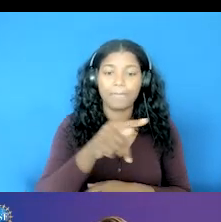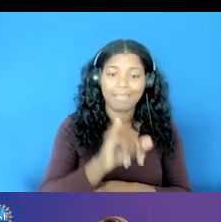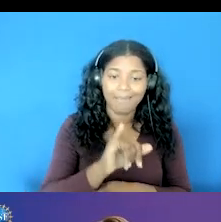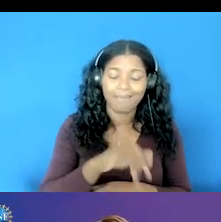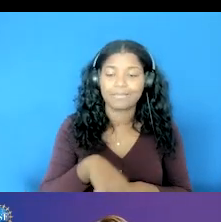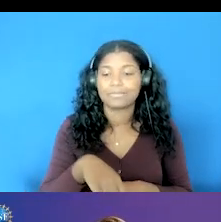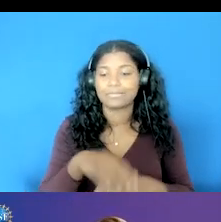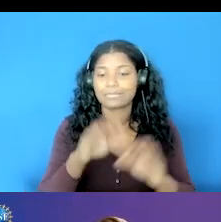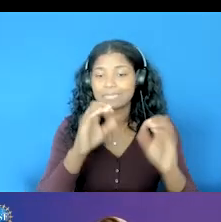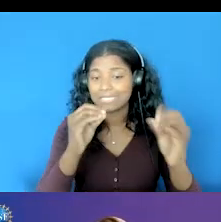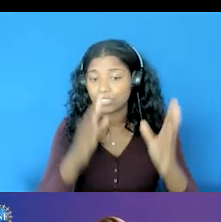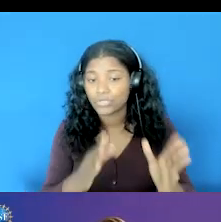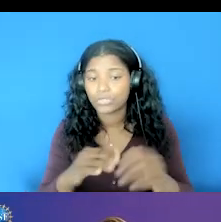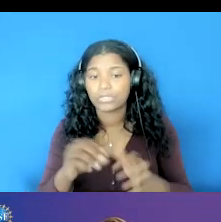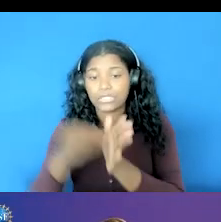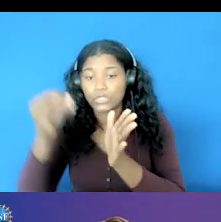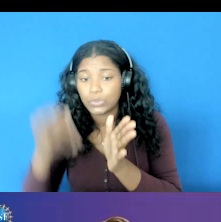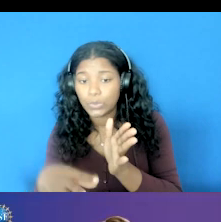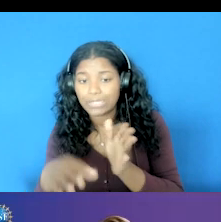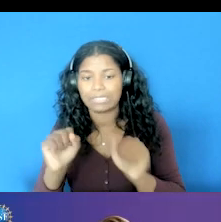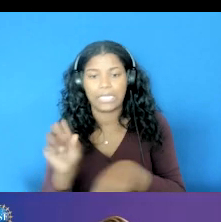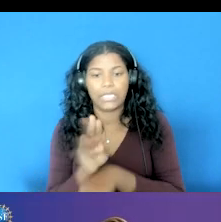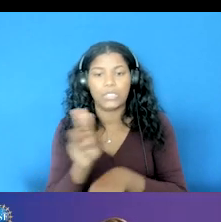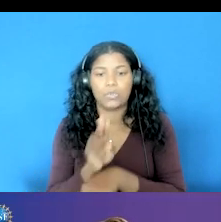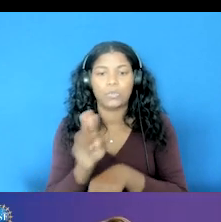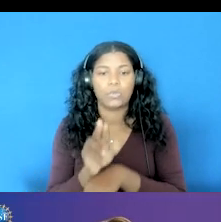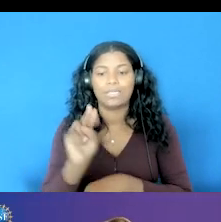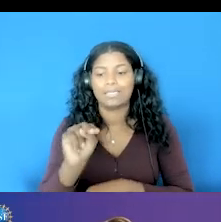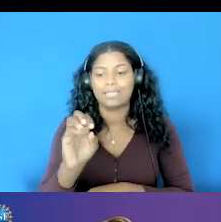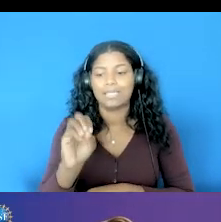to use NEON data to advance both science and science education